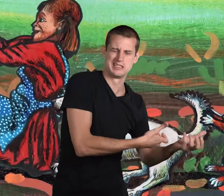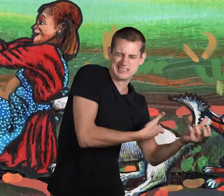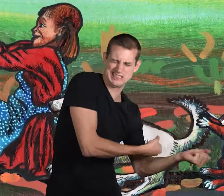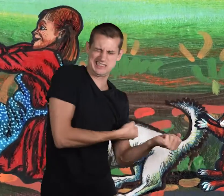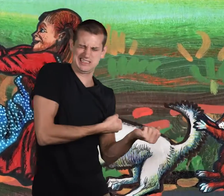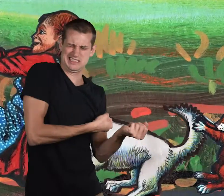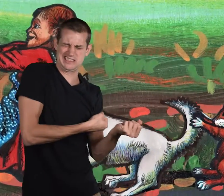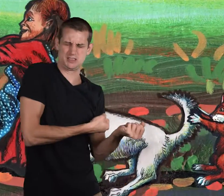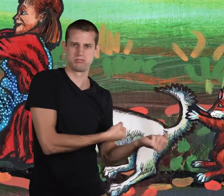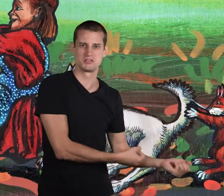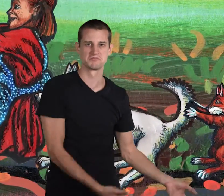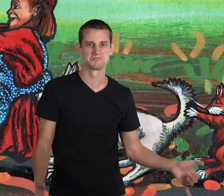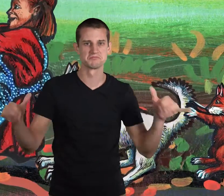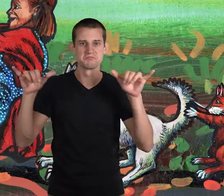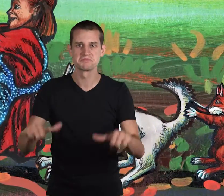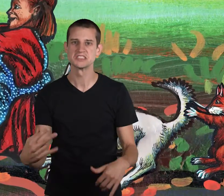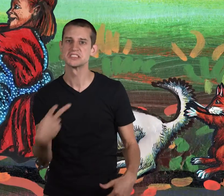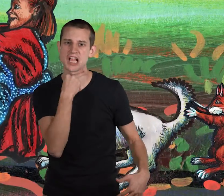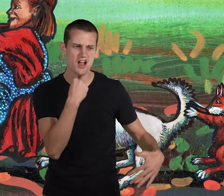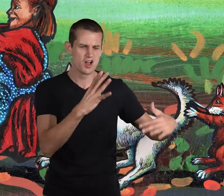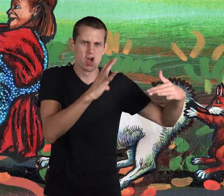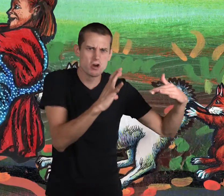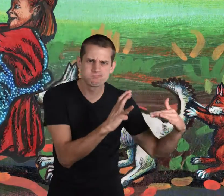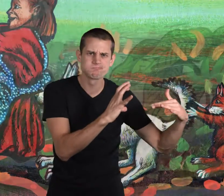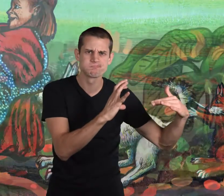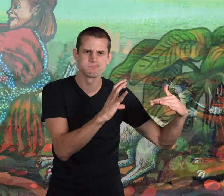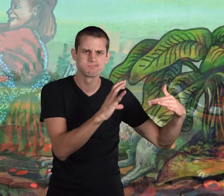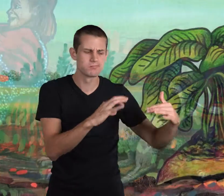Together, they pulled and pulled, but even then . . . the turnip would not move.